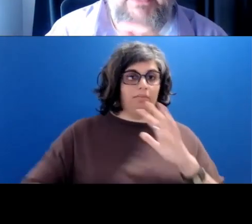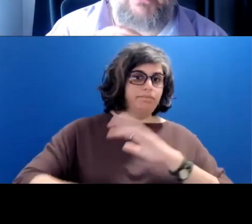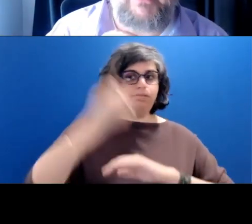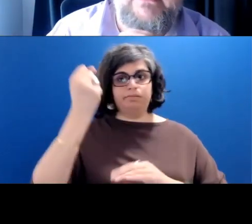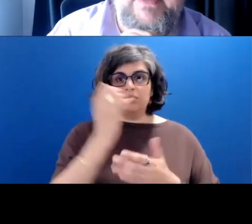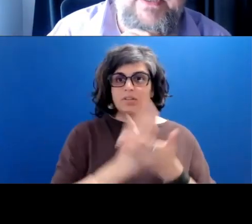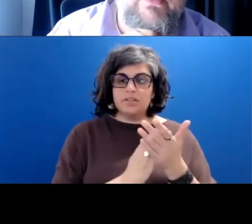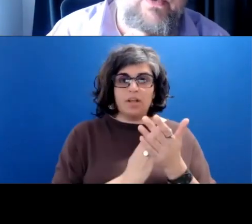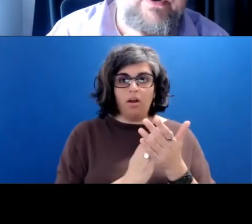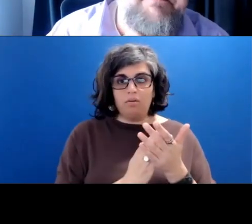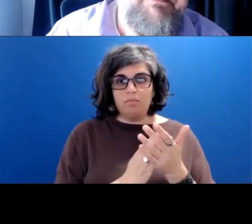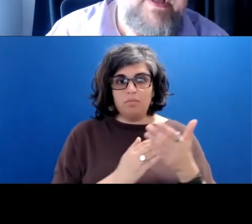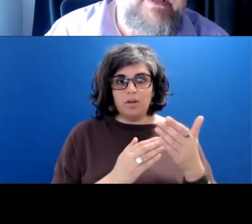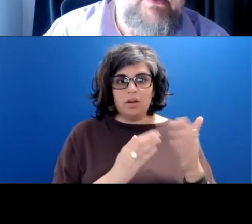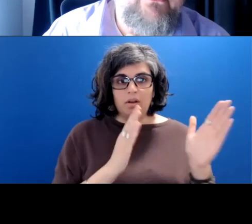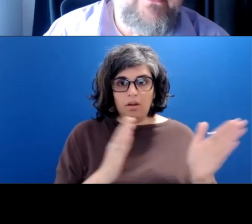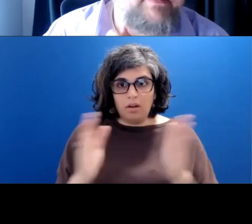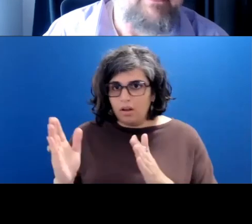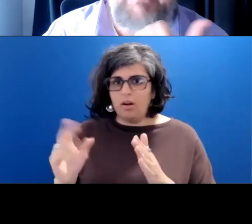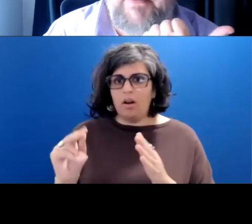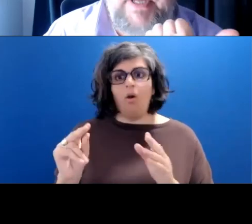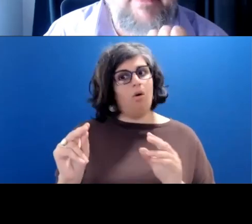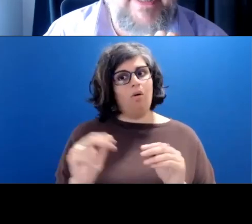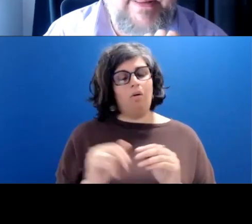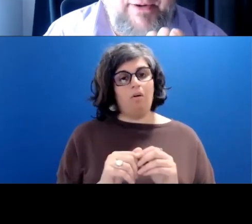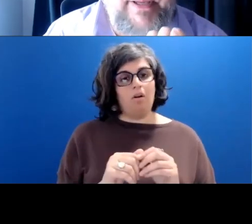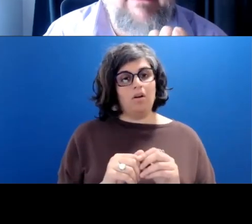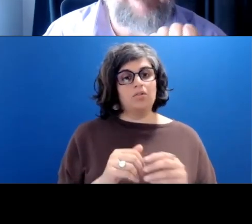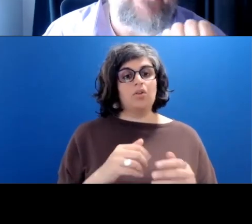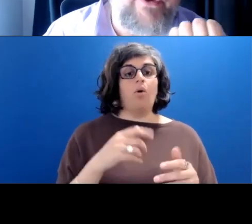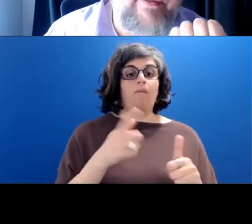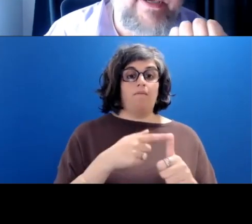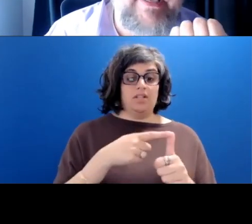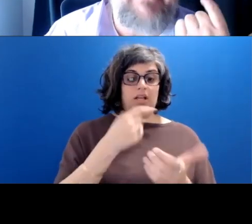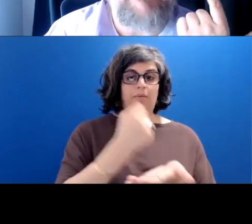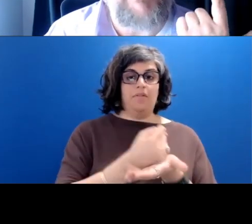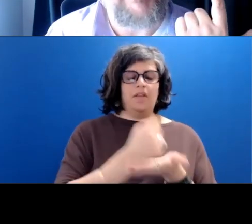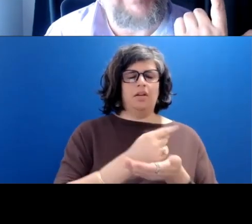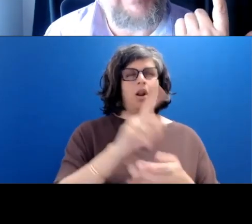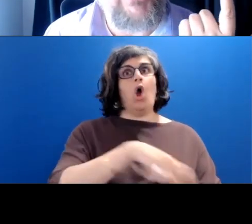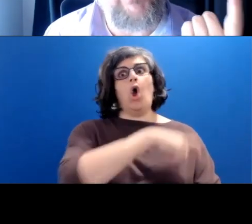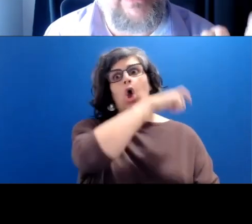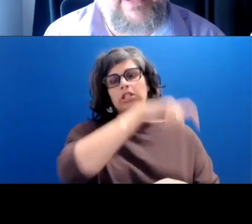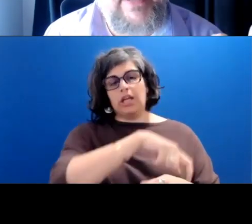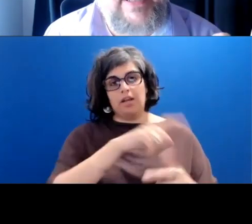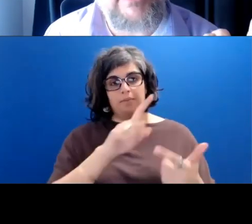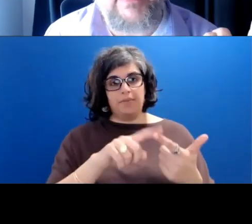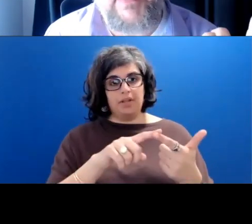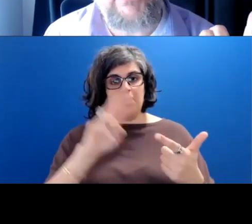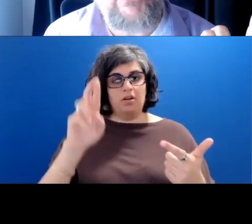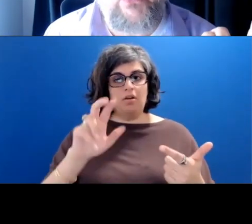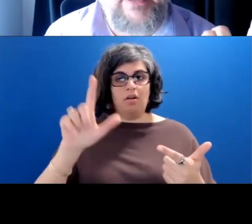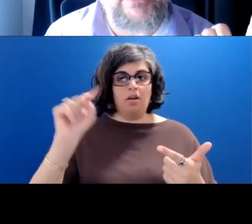but go in a linear order. For example, people needed to be in therapy for a really long time. People needed to do a real life test sometimes for one year,